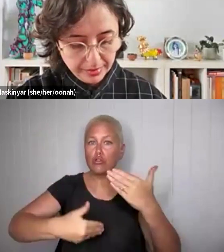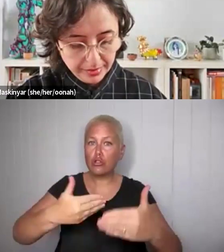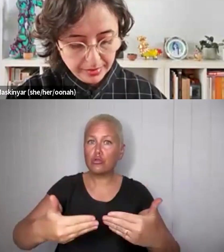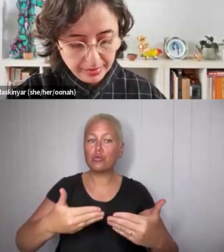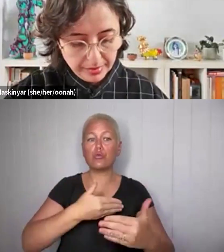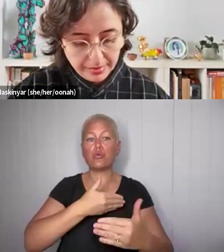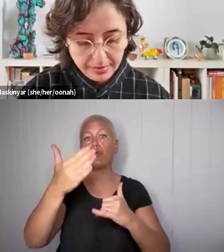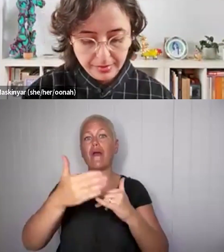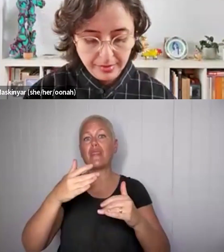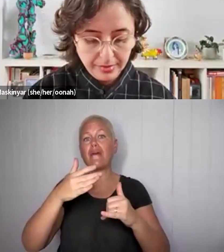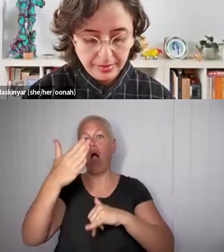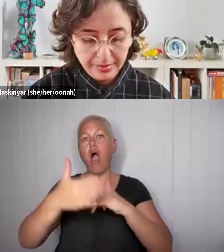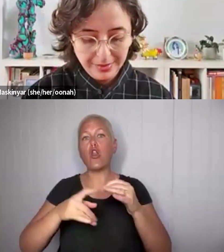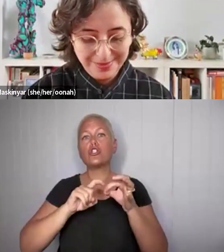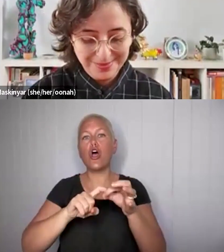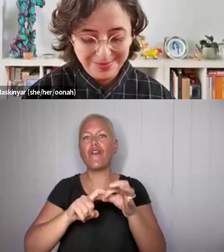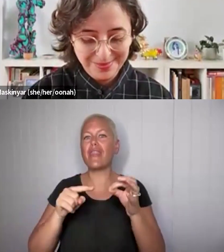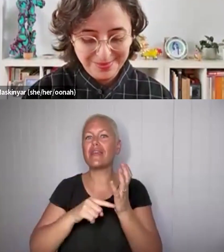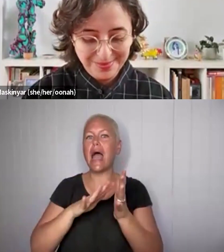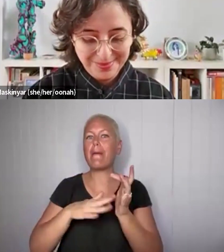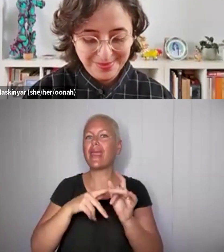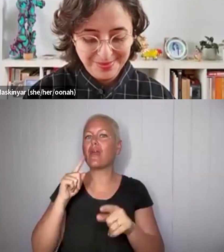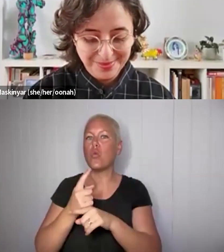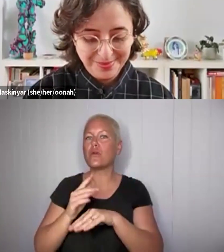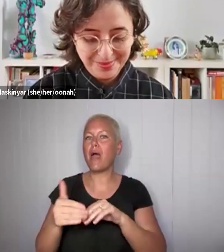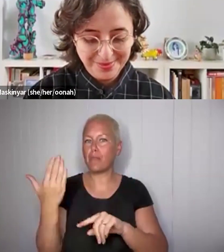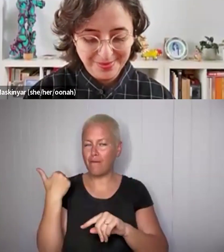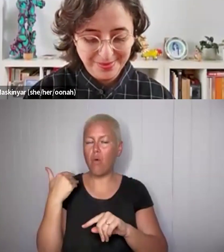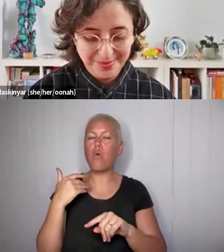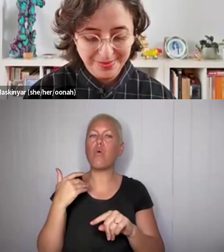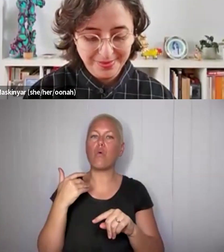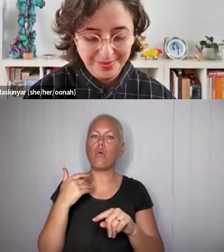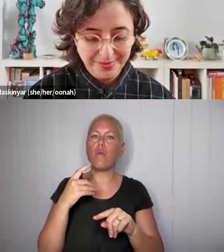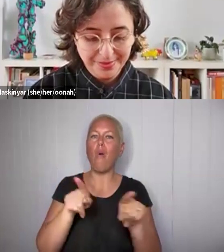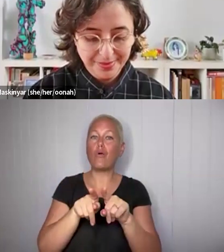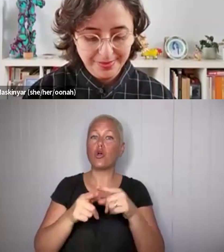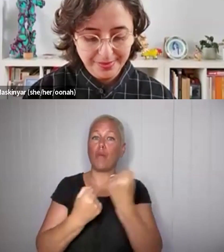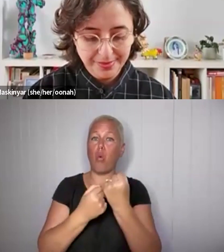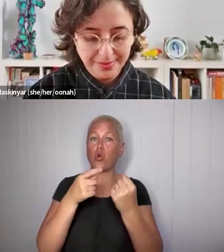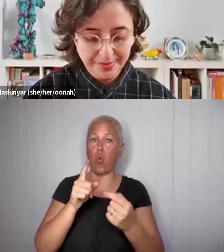survey that Tahmina spoke about, but also through supporting you on the ground. We also have Diego,